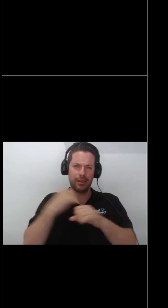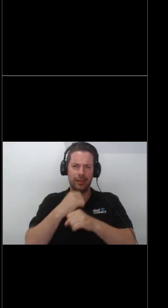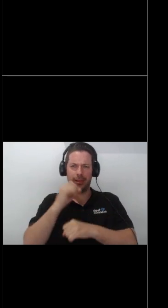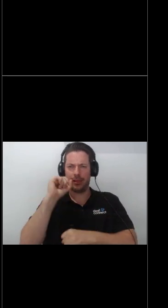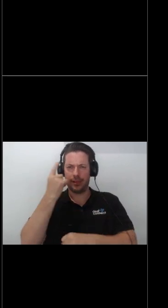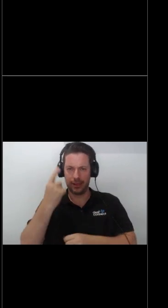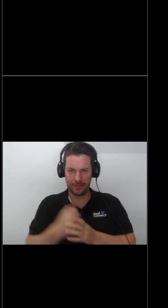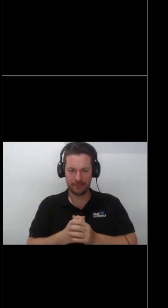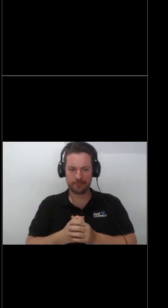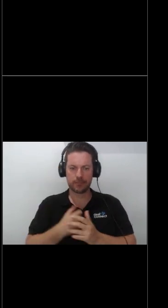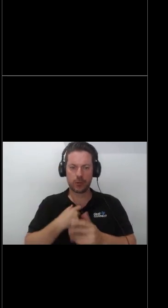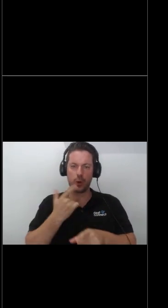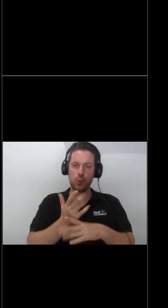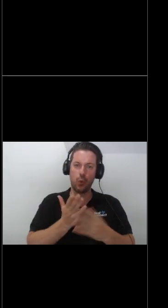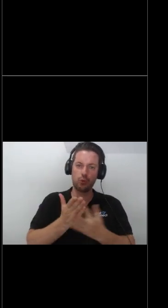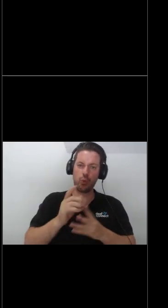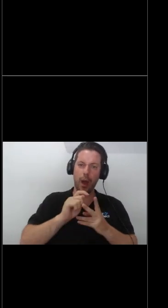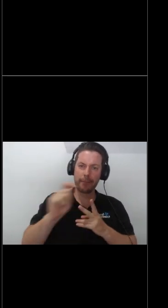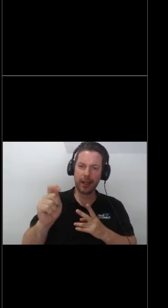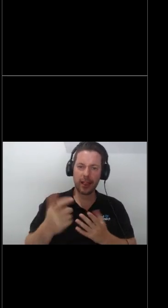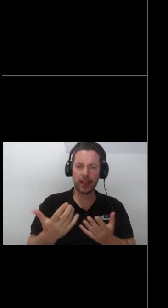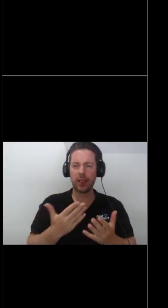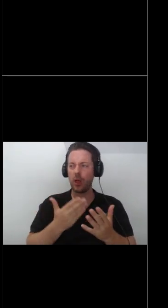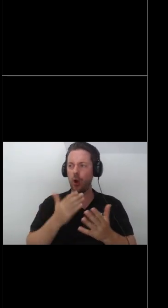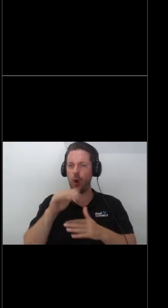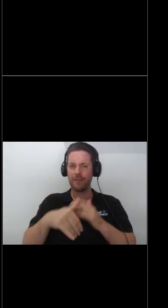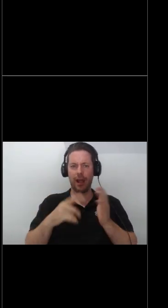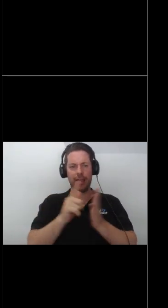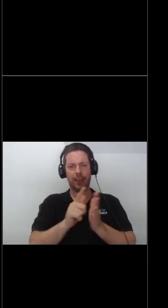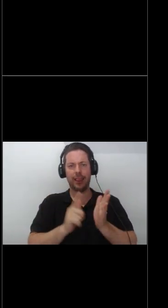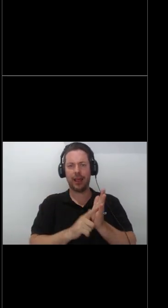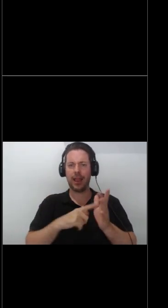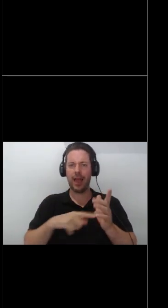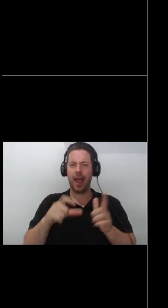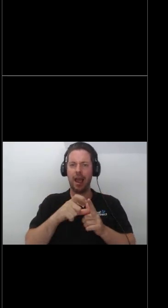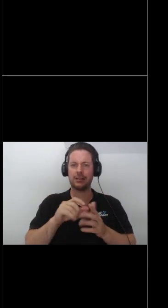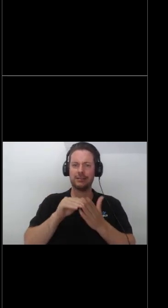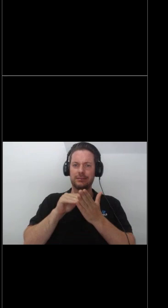I'll talk to you about how Legal Aid can help and I'll talk to you about other avenues for support.